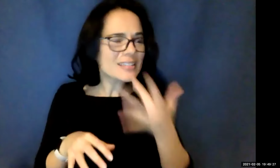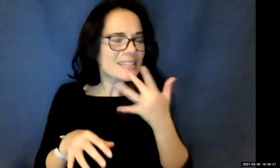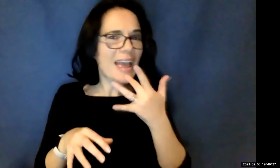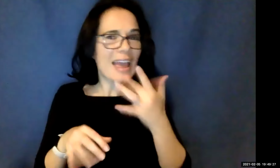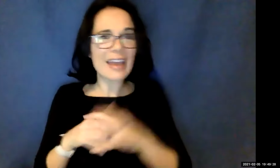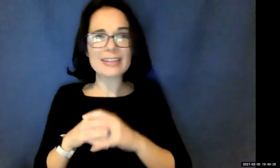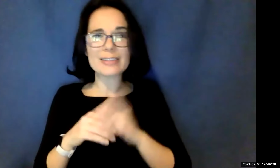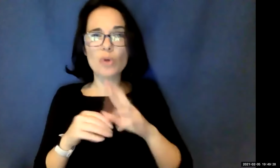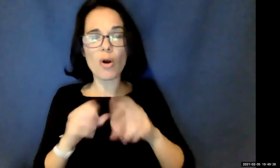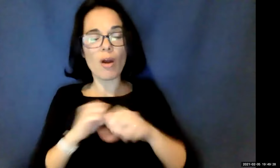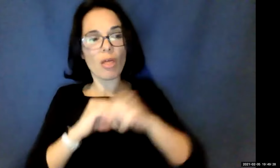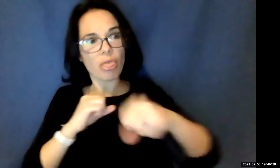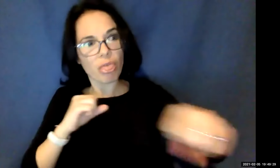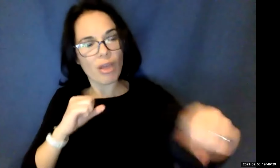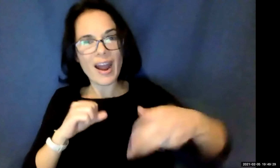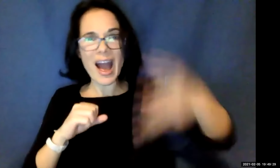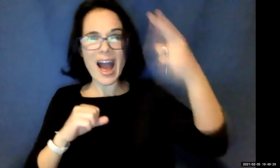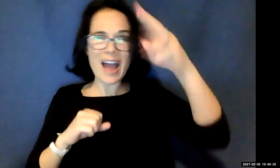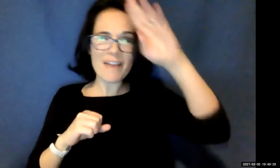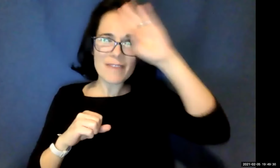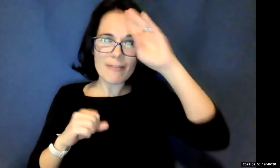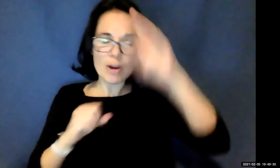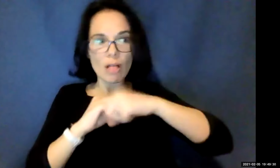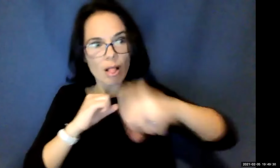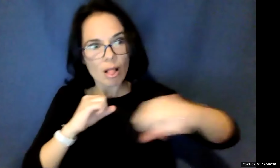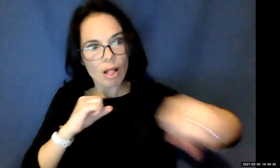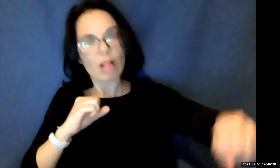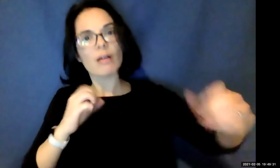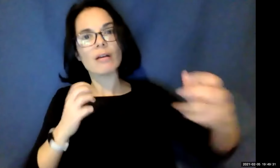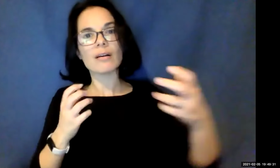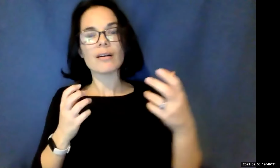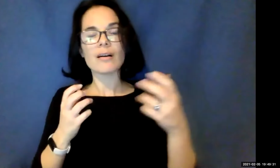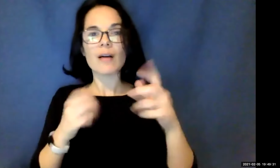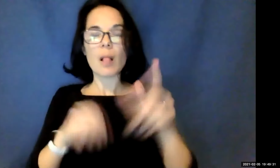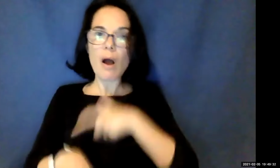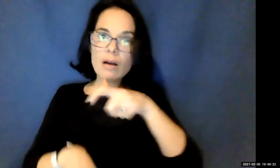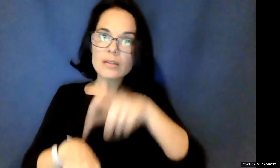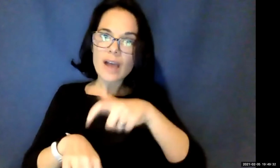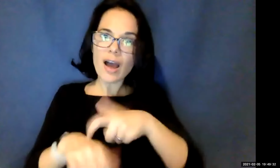So why even put yourself through that, when the safest way to build that immunity is through